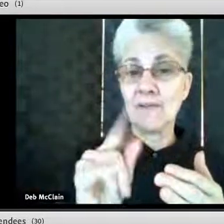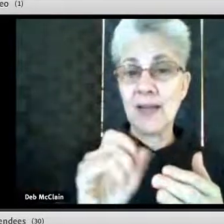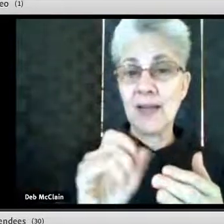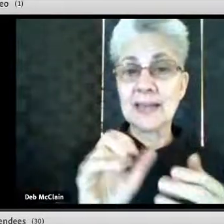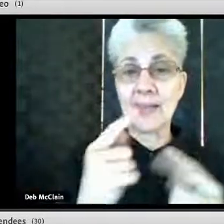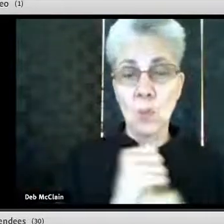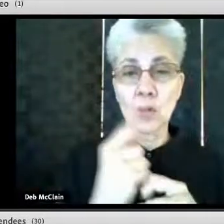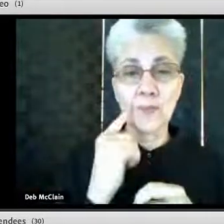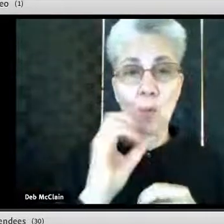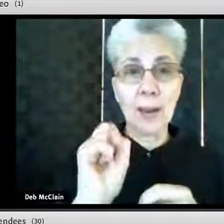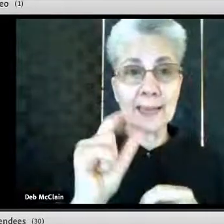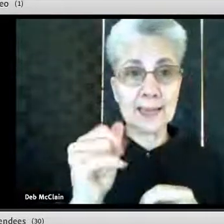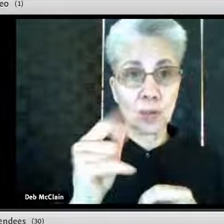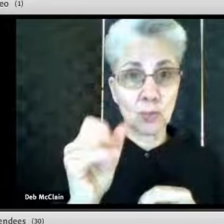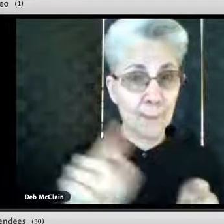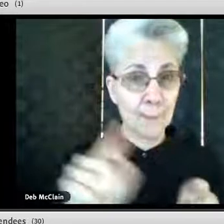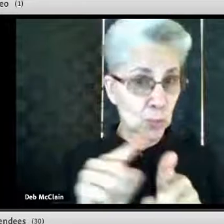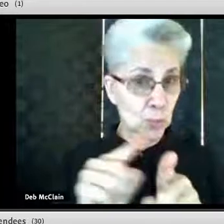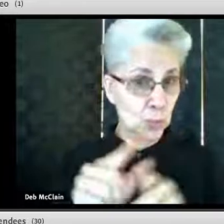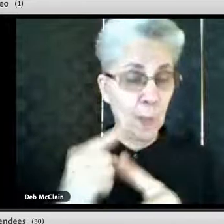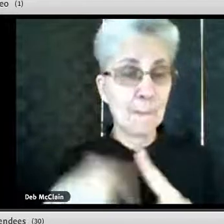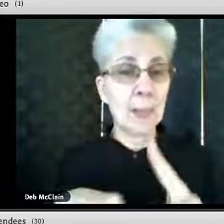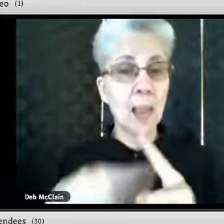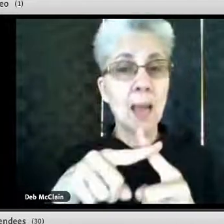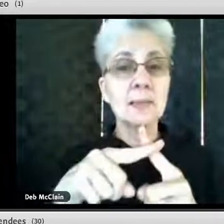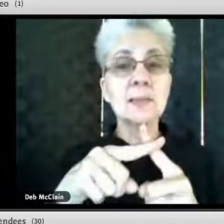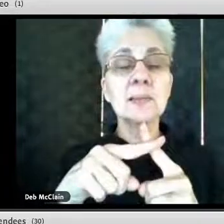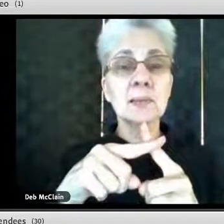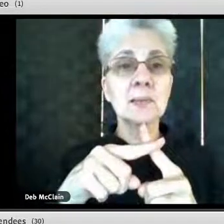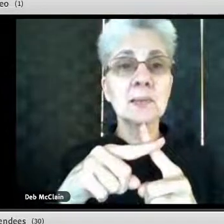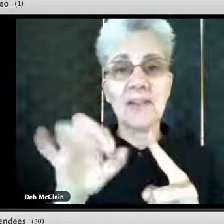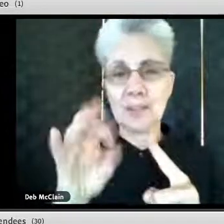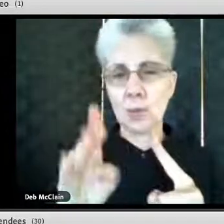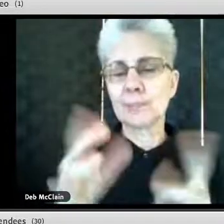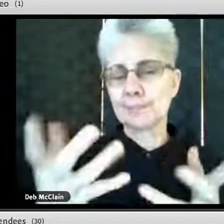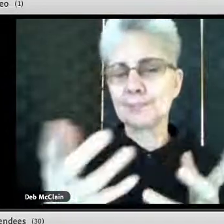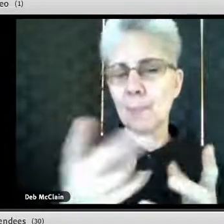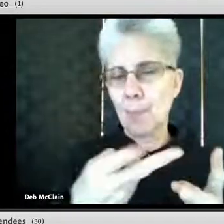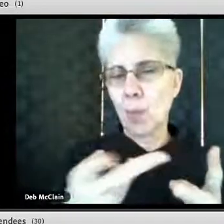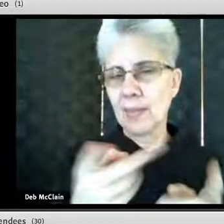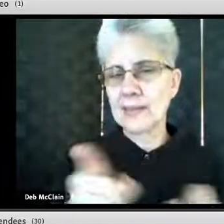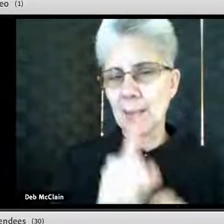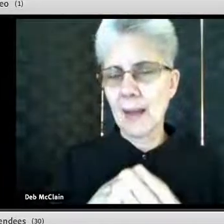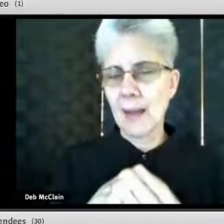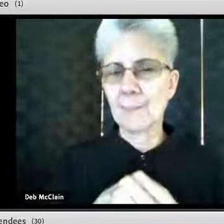And that works for Instagram and that works for Facebook at the same time.